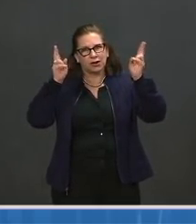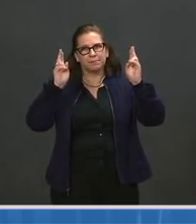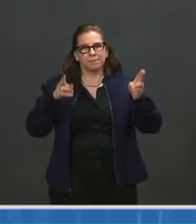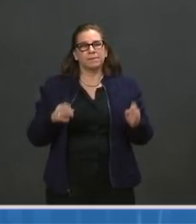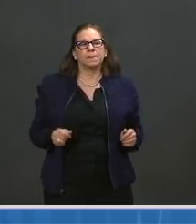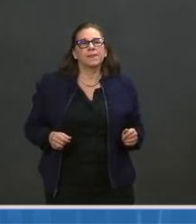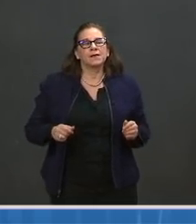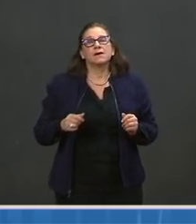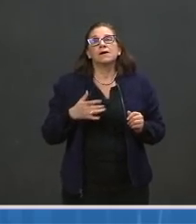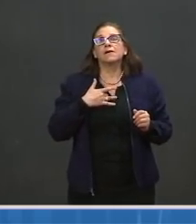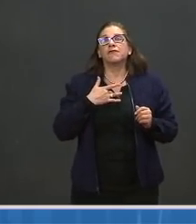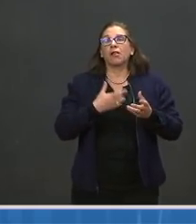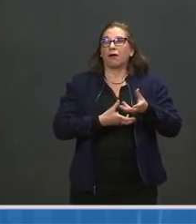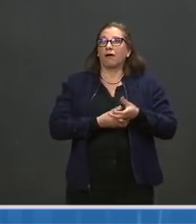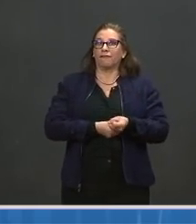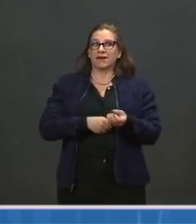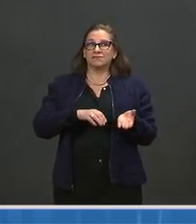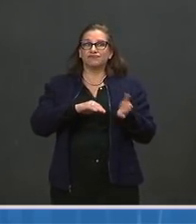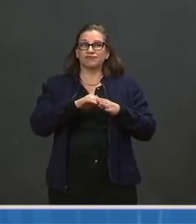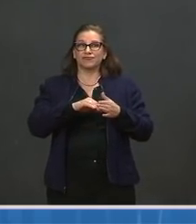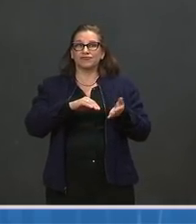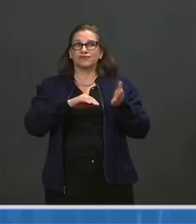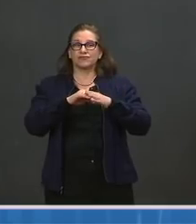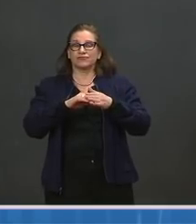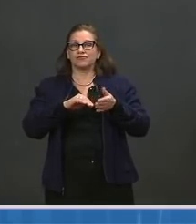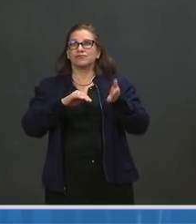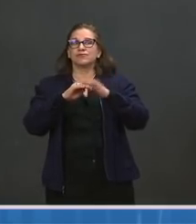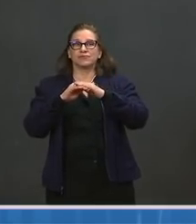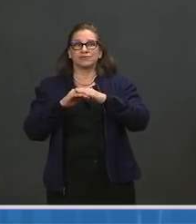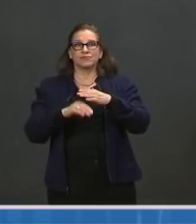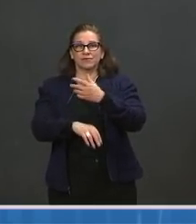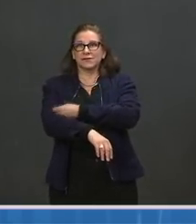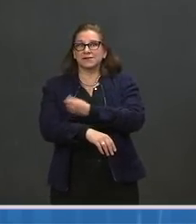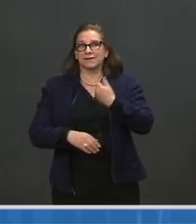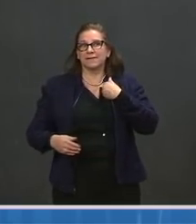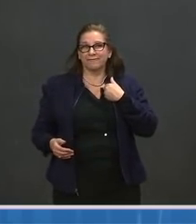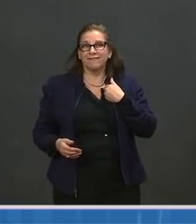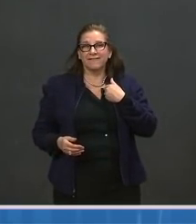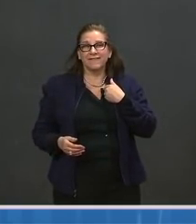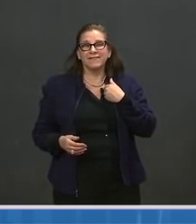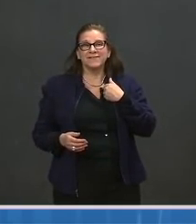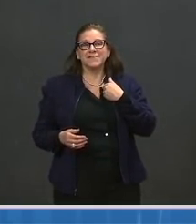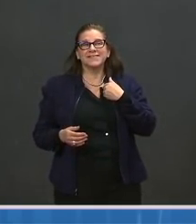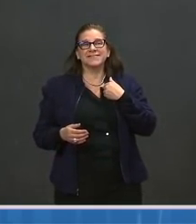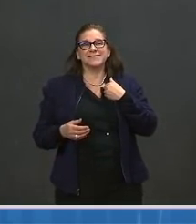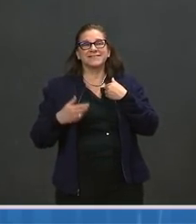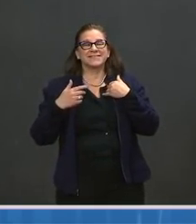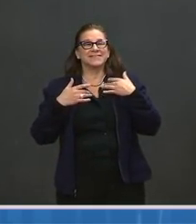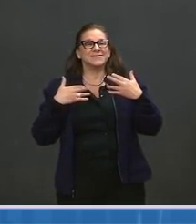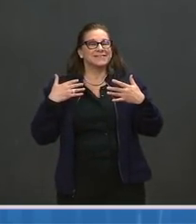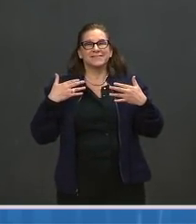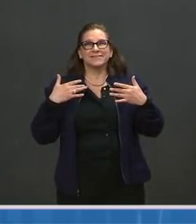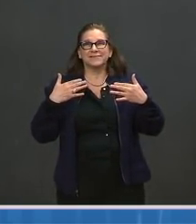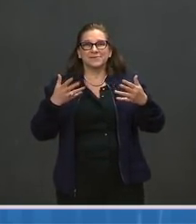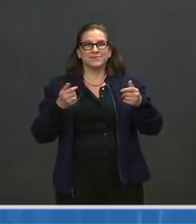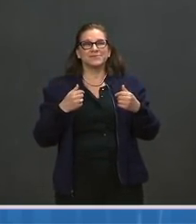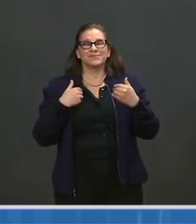the more flexibility that gives us for different events down the road, whether it's vaccinating adolescents,